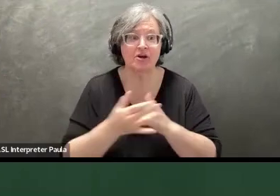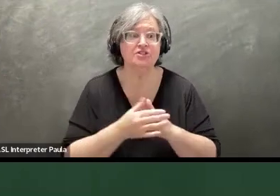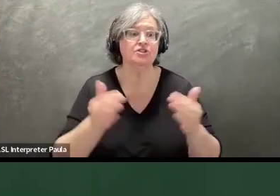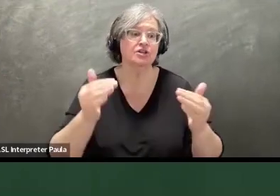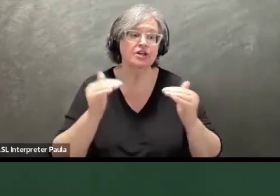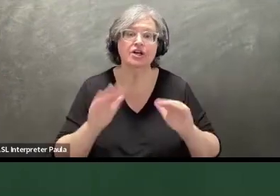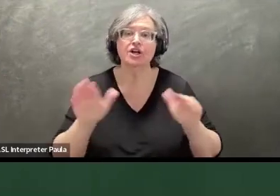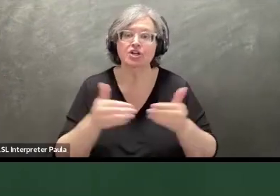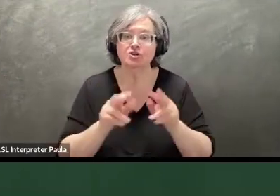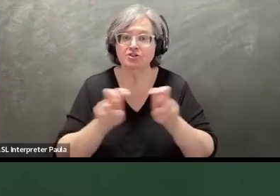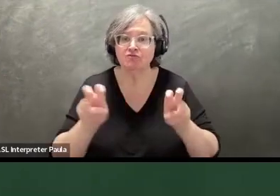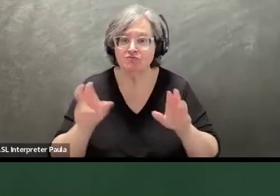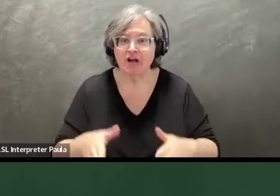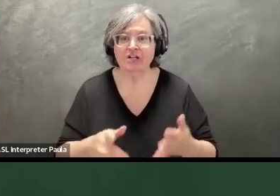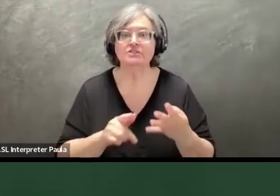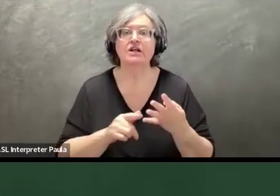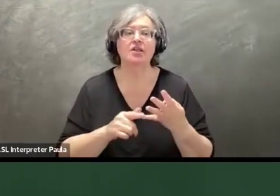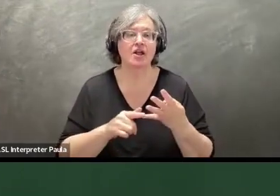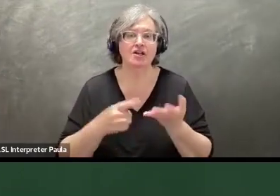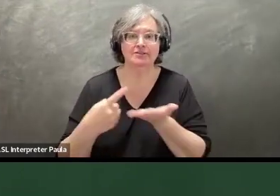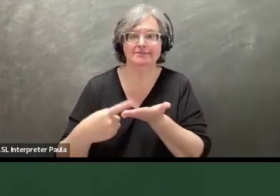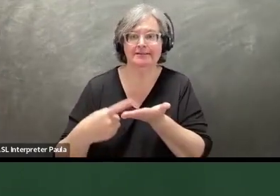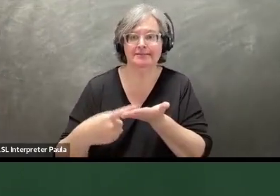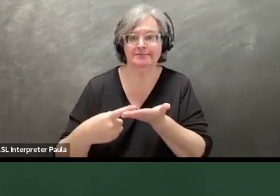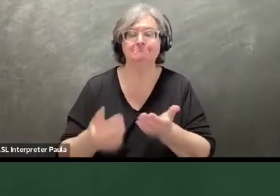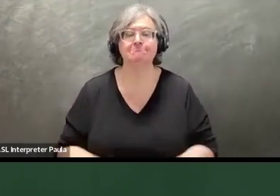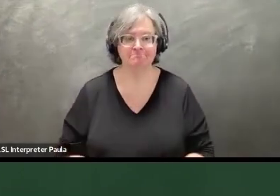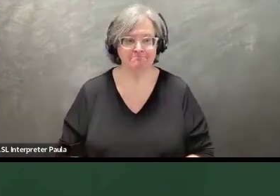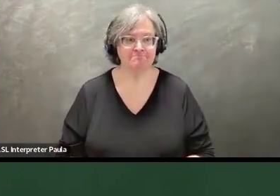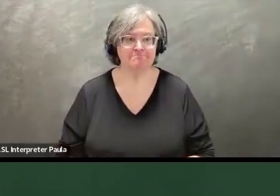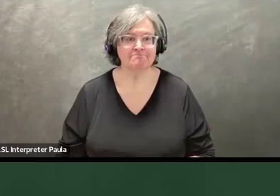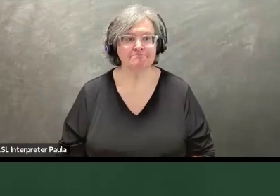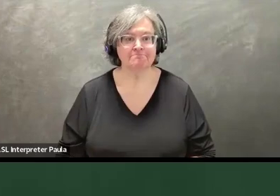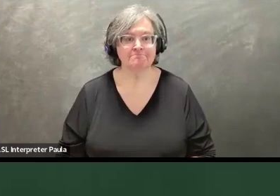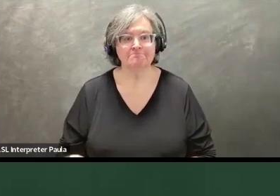facilitated discussion. So here on the screen, you'll see